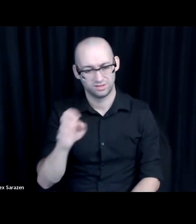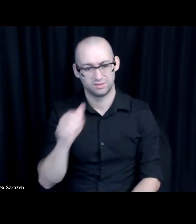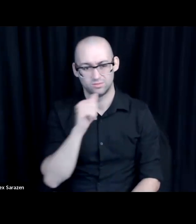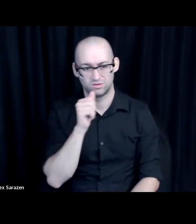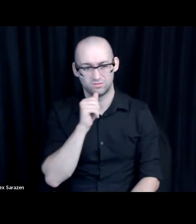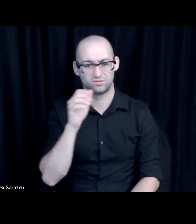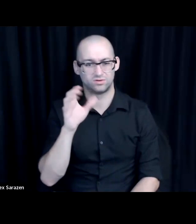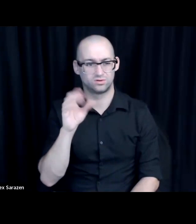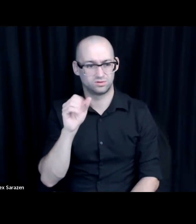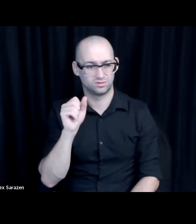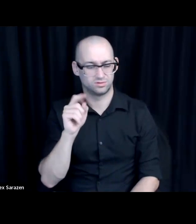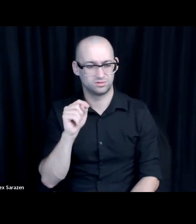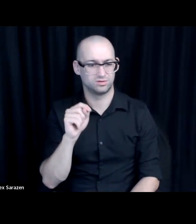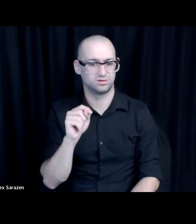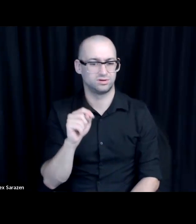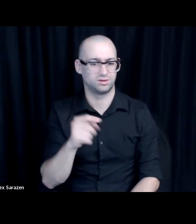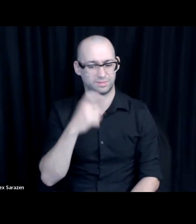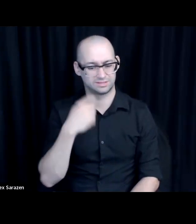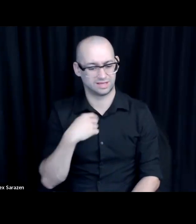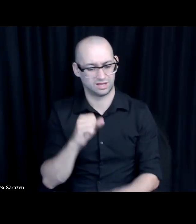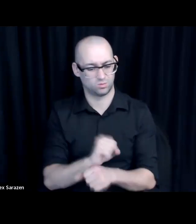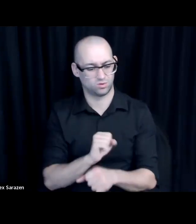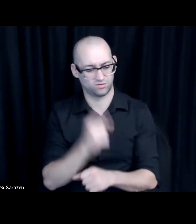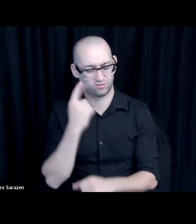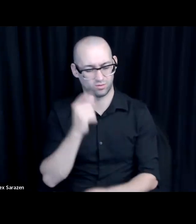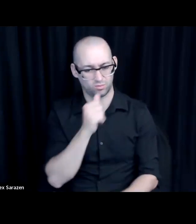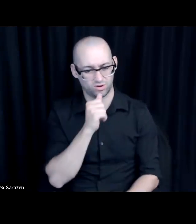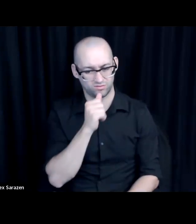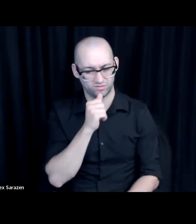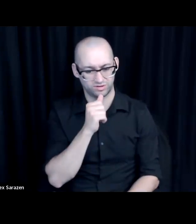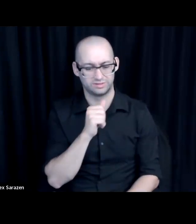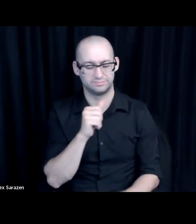know, I used to work for a private engineering firm, and I know their cost multiplier was at